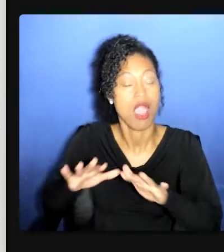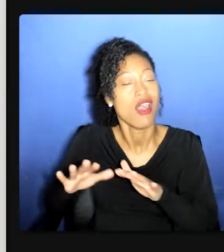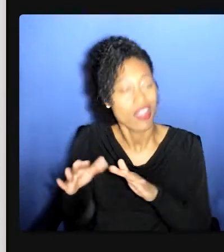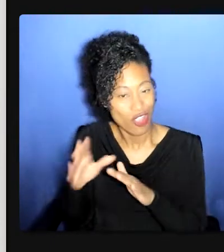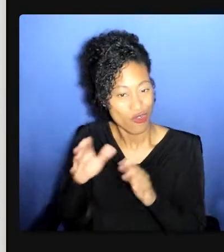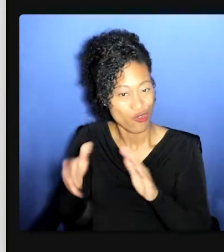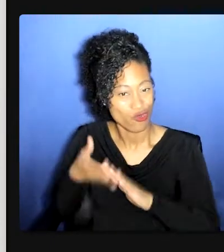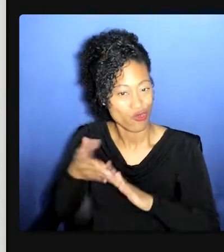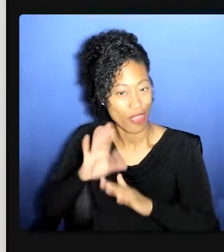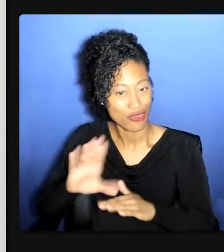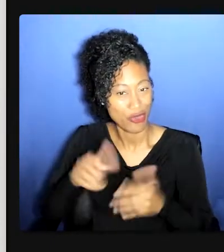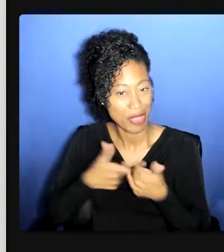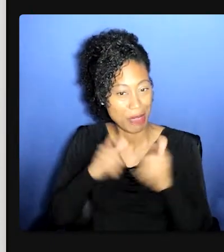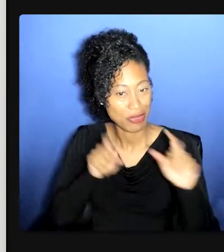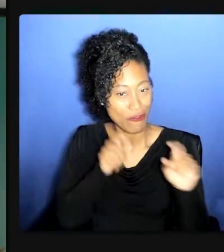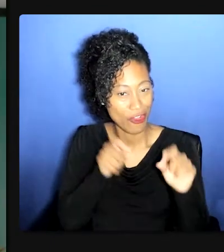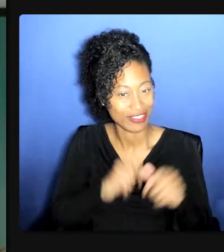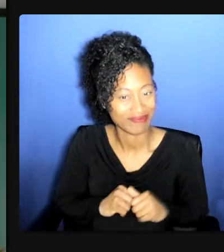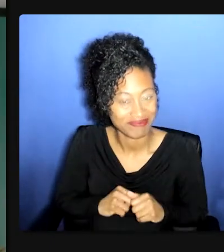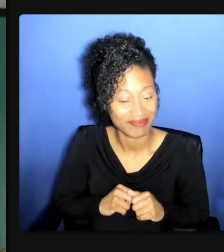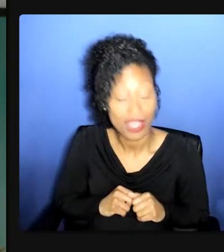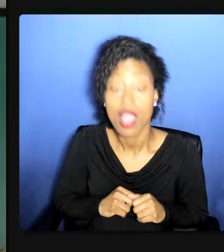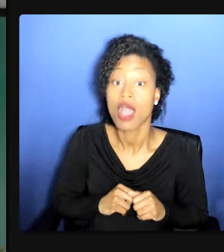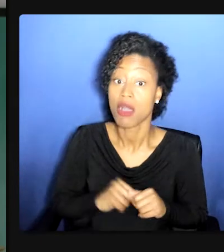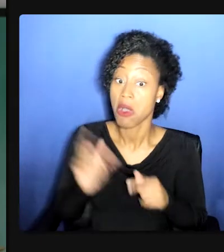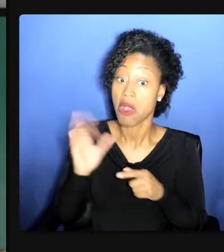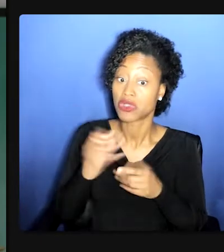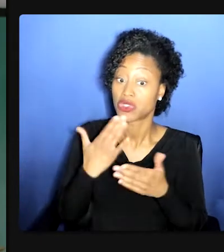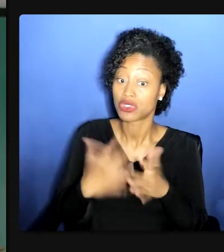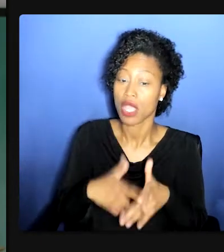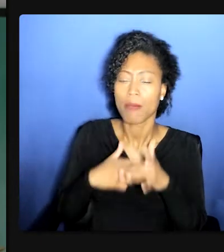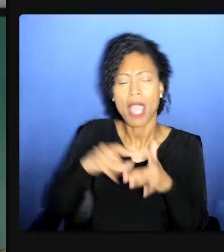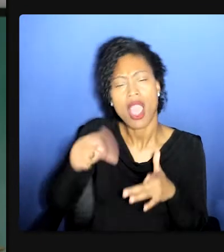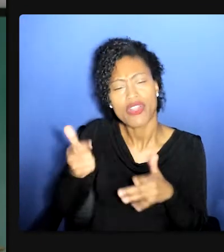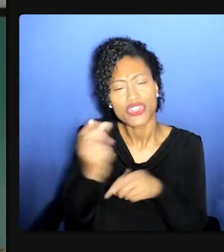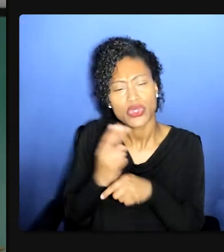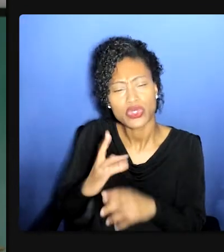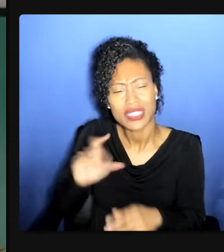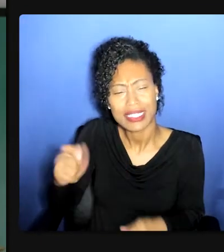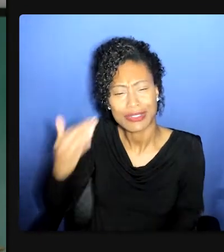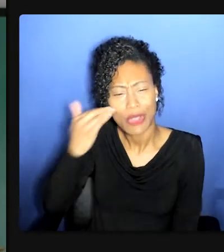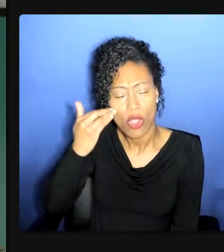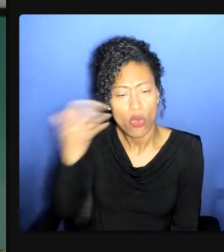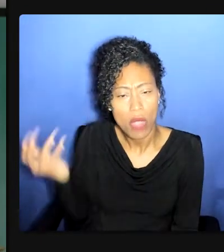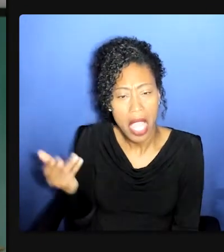[Rachel] That's a lot of great stuff. What else should our users know before creating their own build?